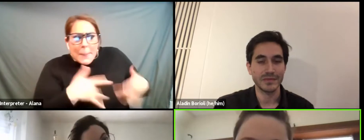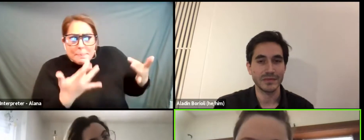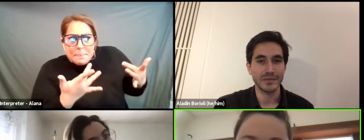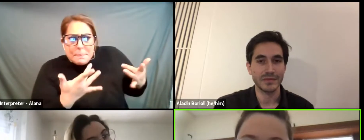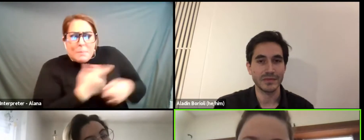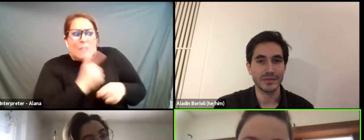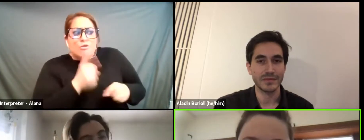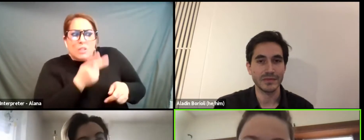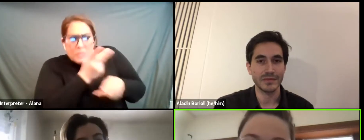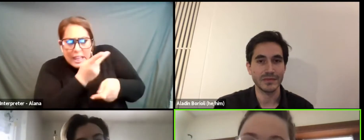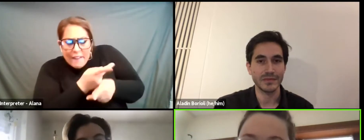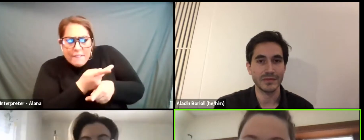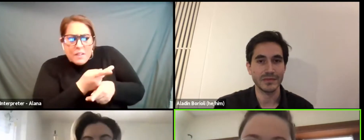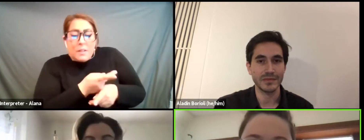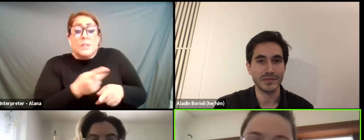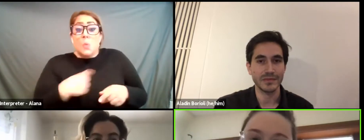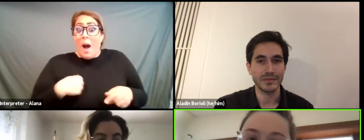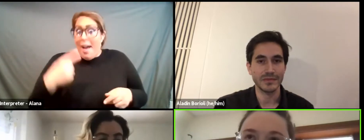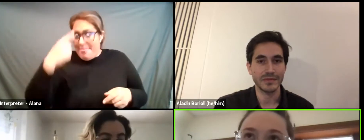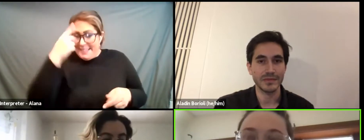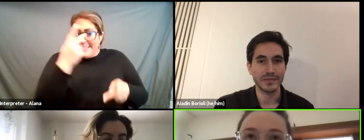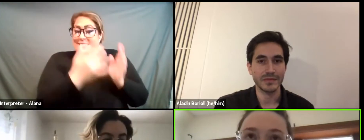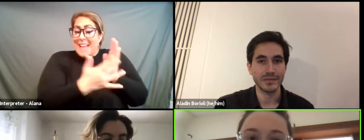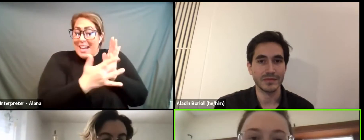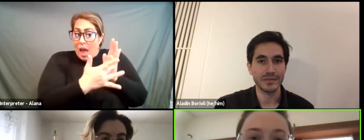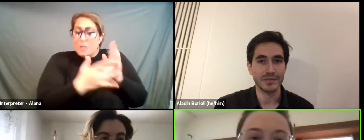technology bringing us closer because it would allow us to enter these hives with a lot more